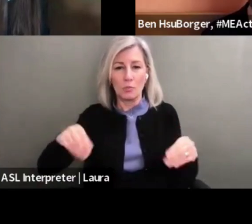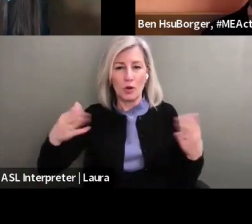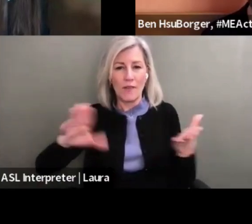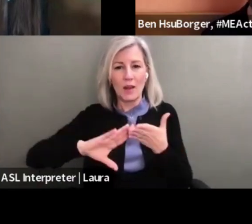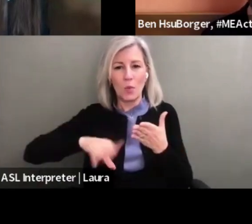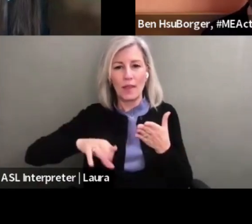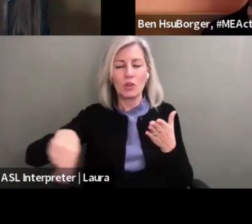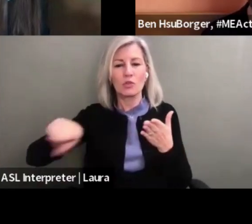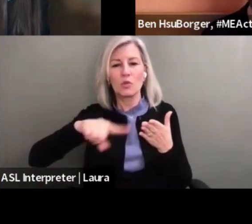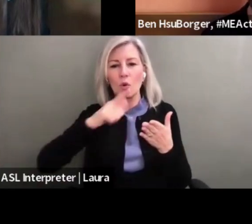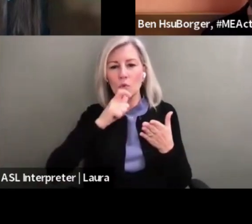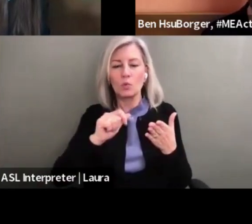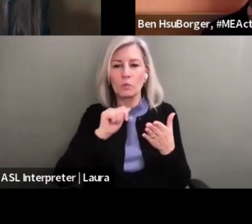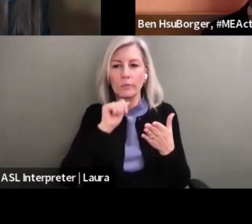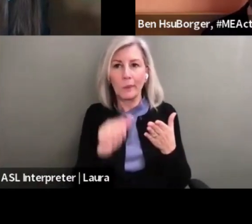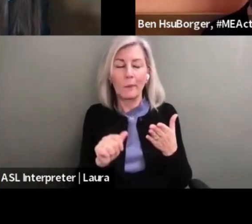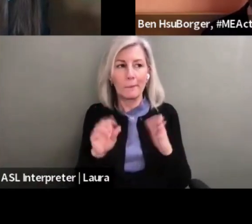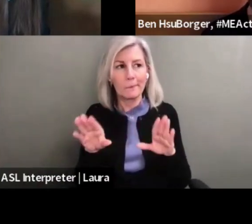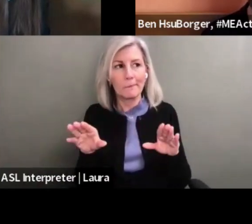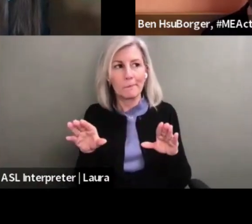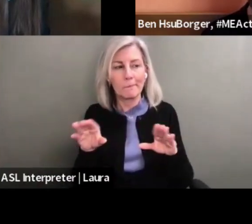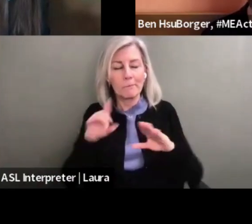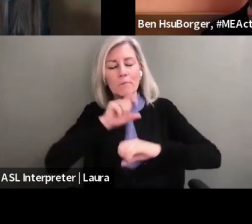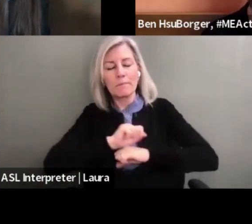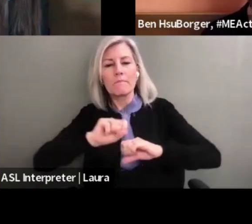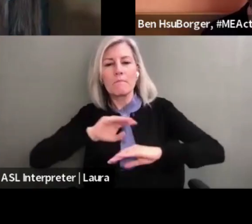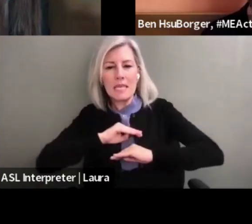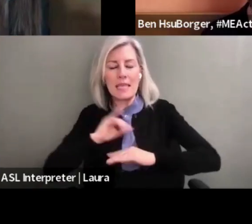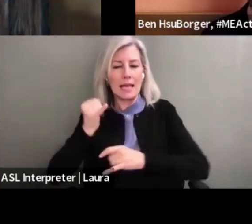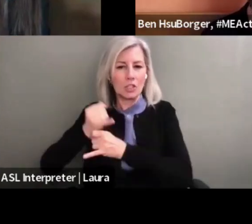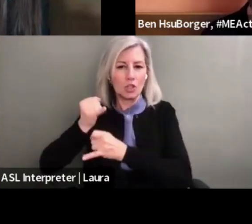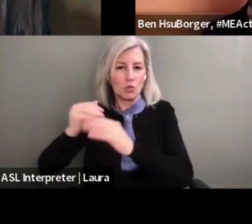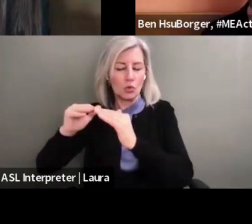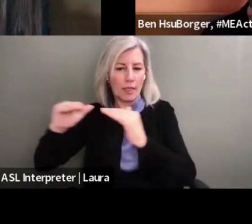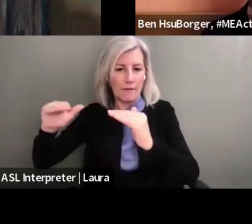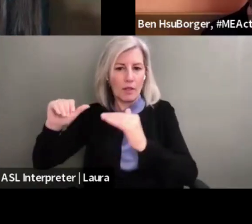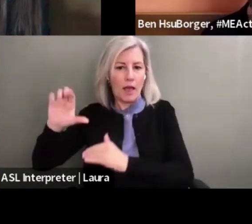expansion opportunity for those who don't meet institutional level of care. As Allison said, a very